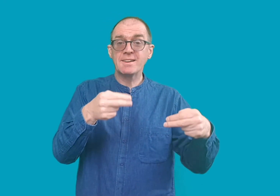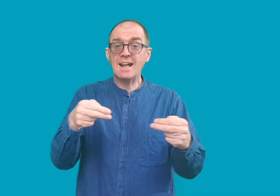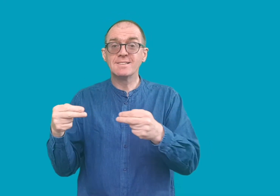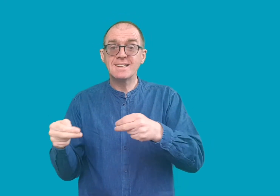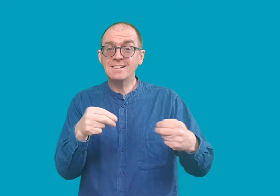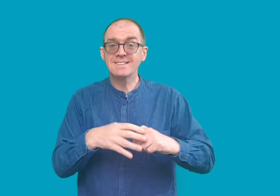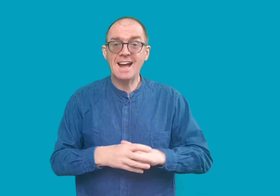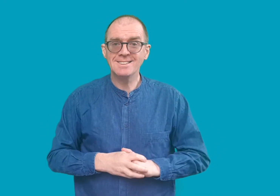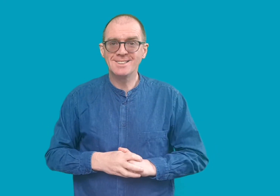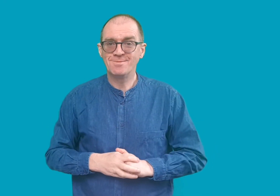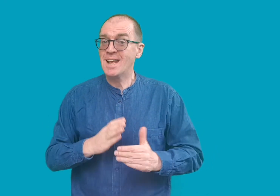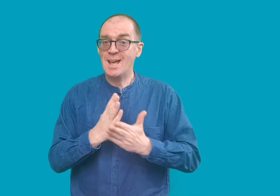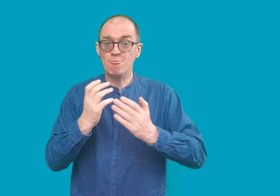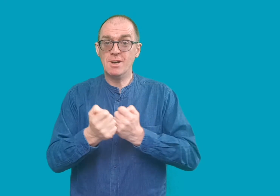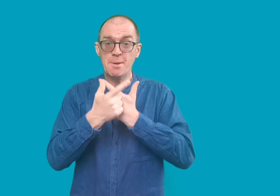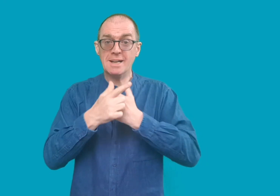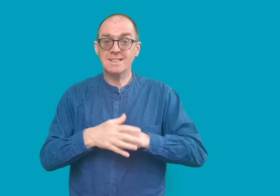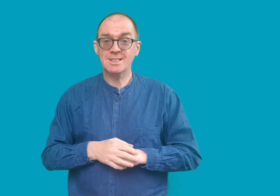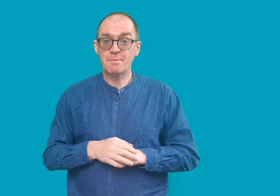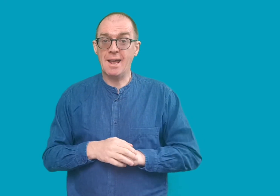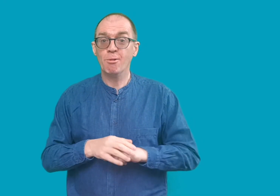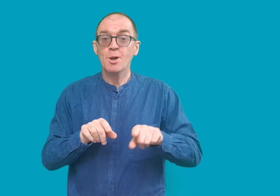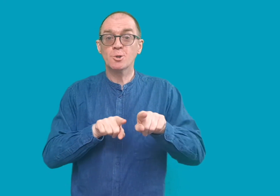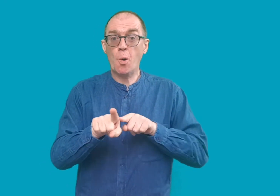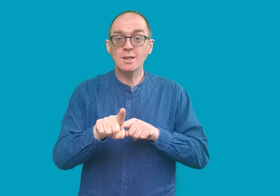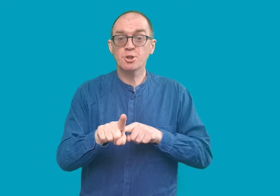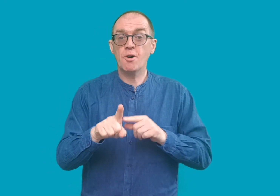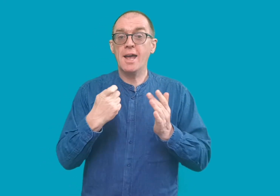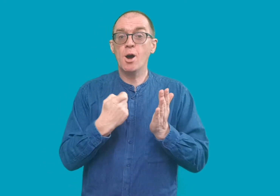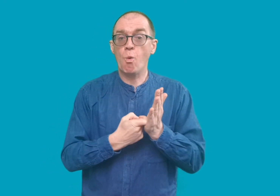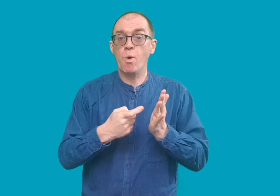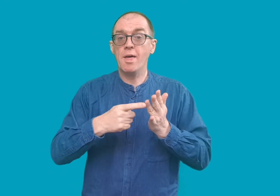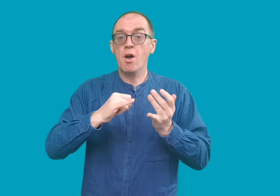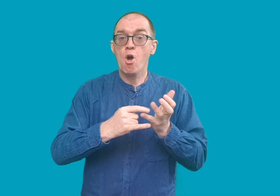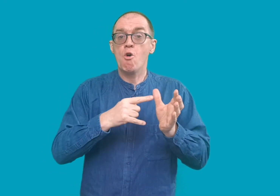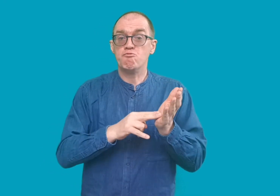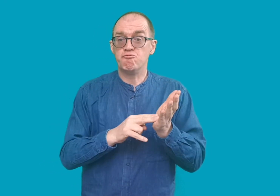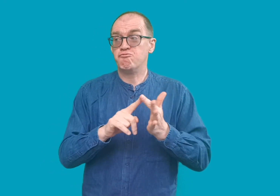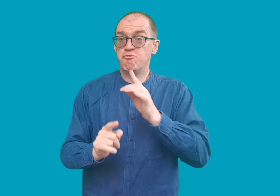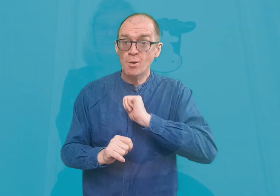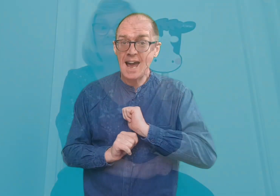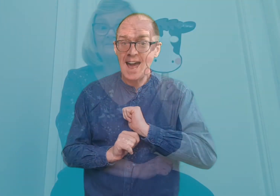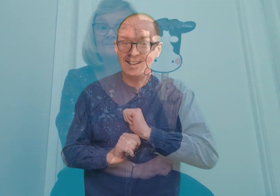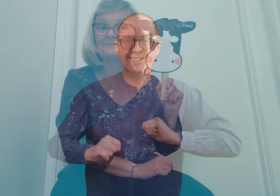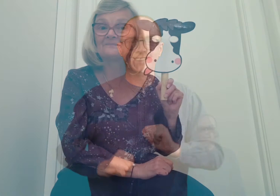Dance, dance, dance. It really makes us smile. So, let's try it with Rosanne.